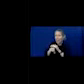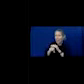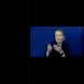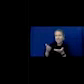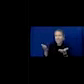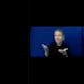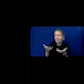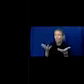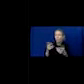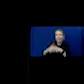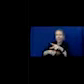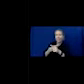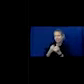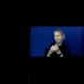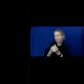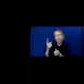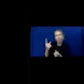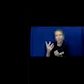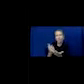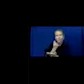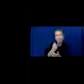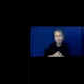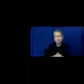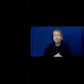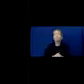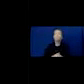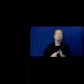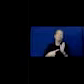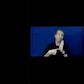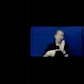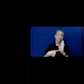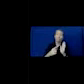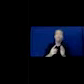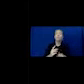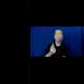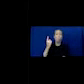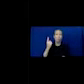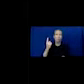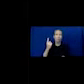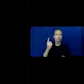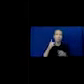I recently worked with a young man who had a high spinal cord injury, he had limited